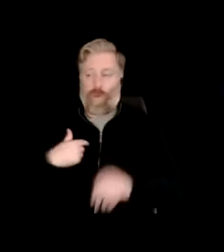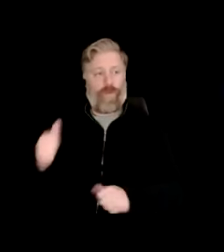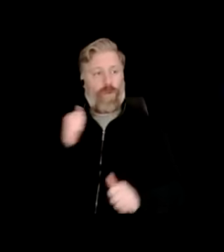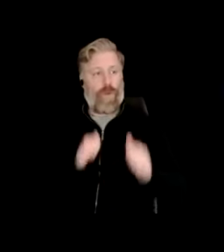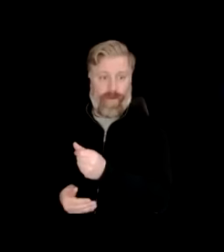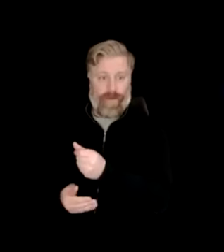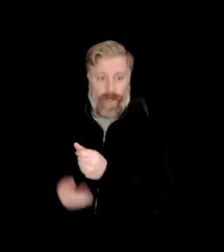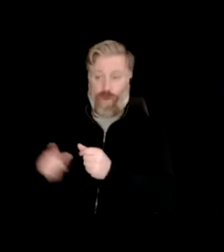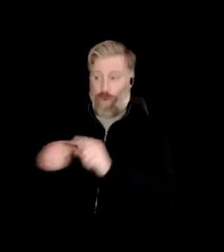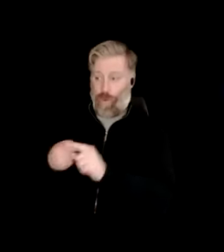even if payment...